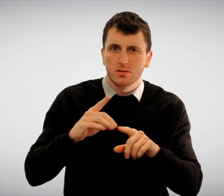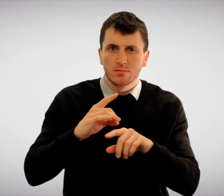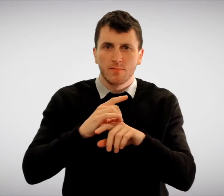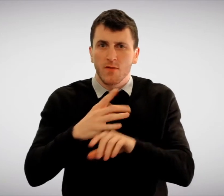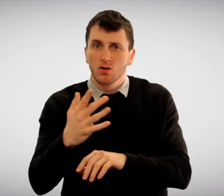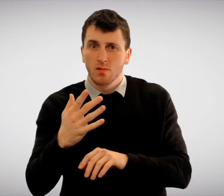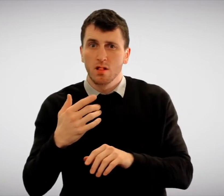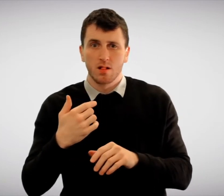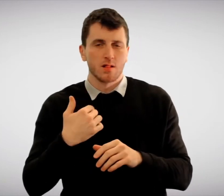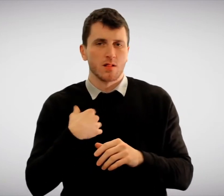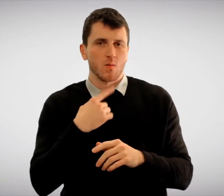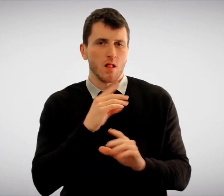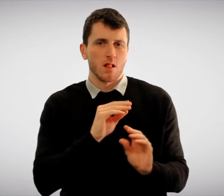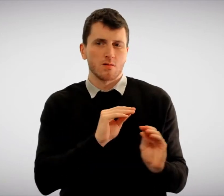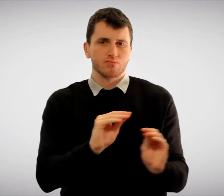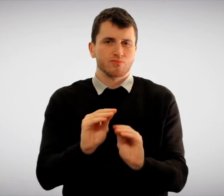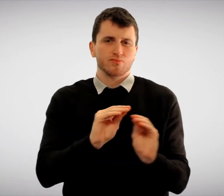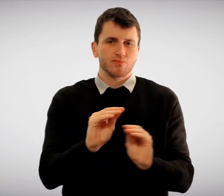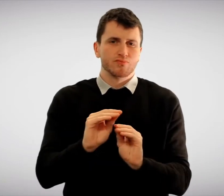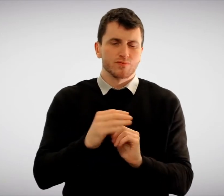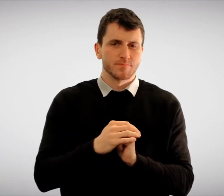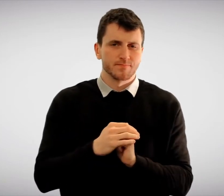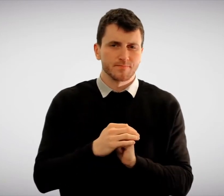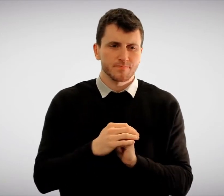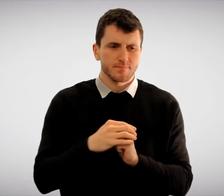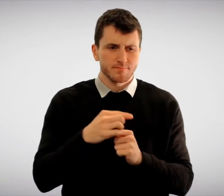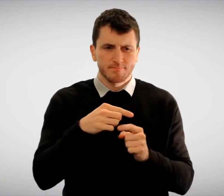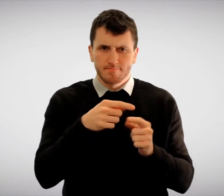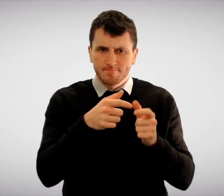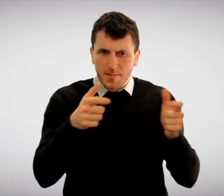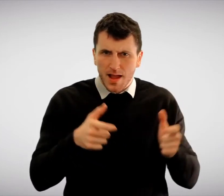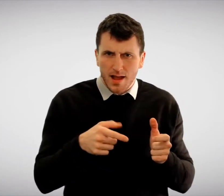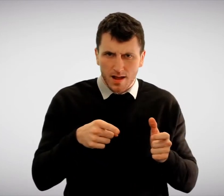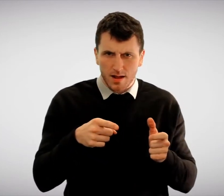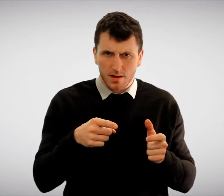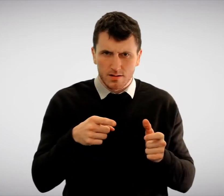for parents, teachers and professionals.